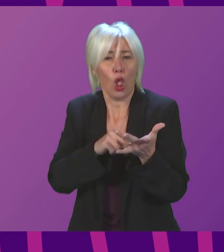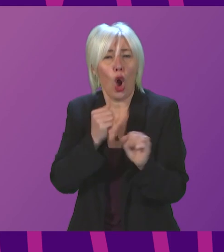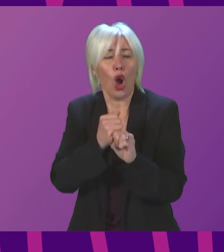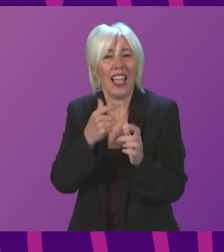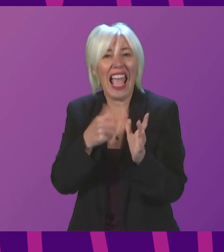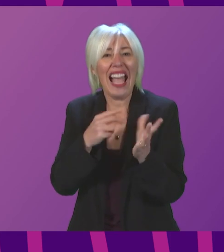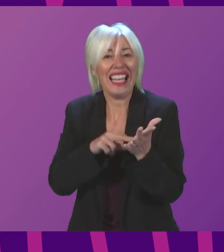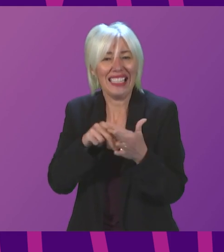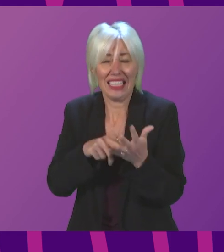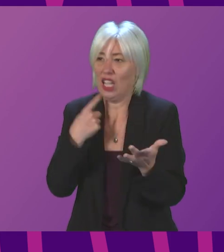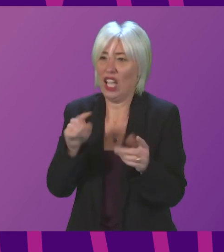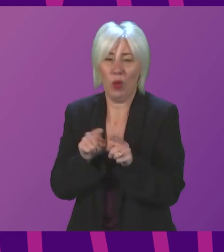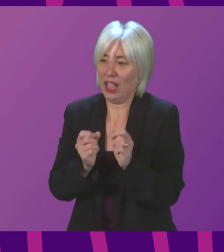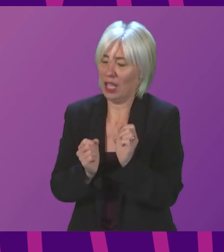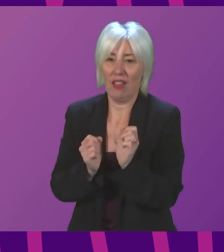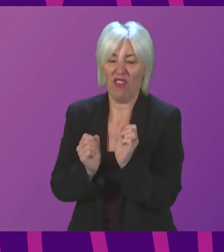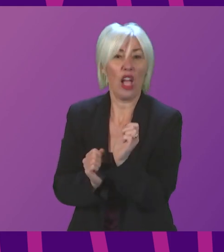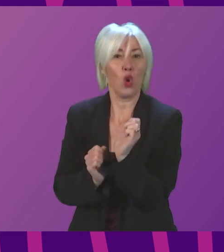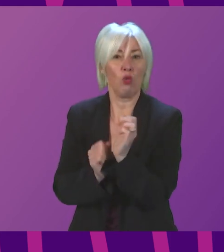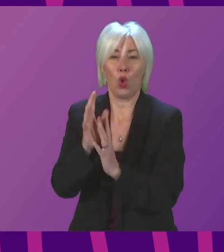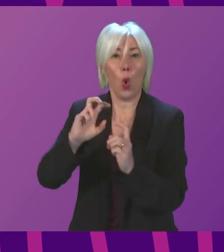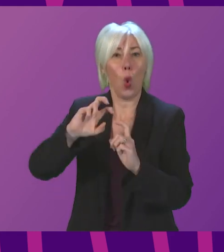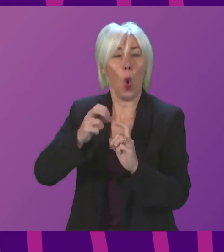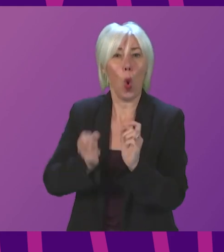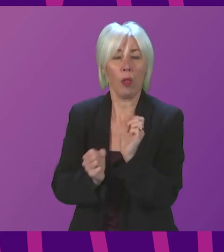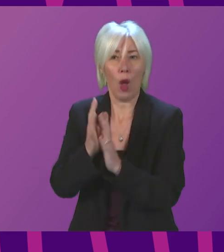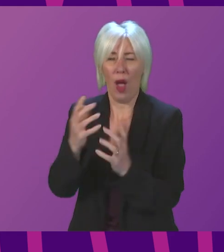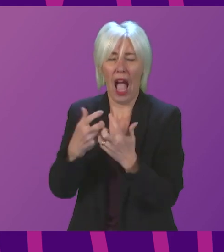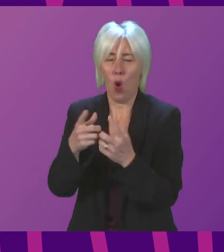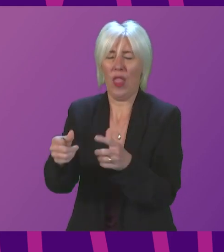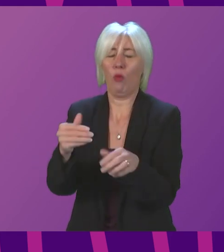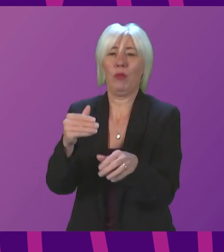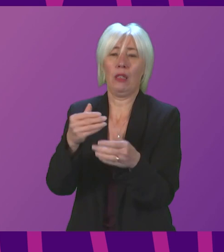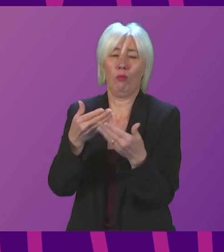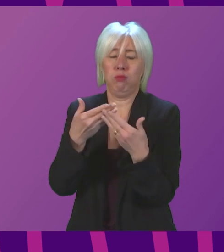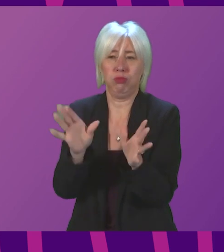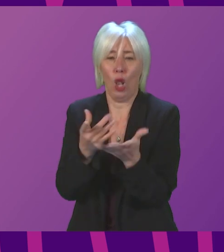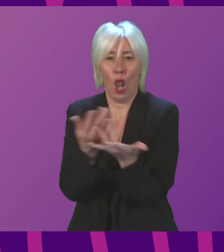coal-fired power station closing without that causing significant unemployment. We can do